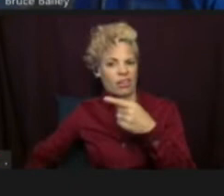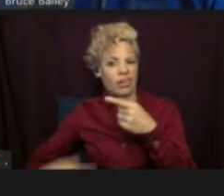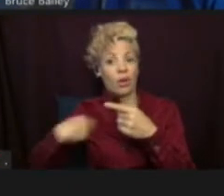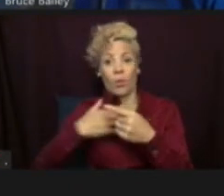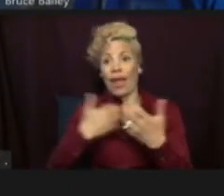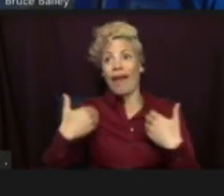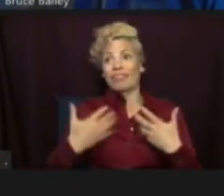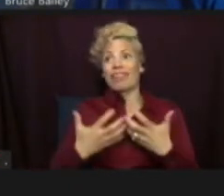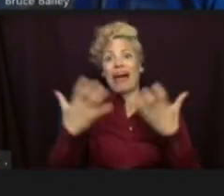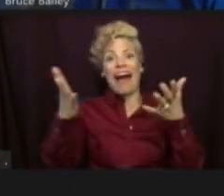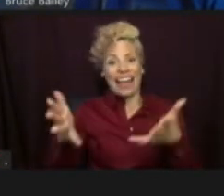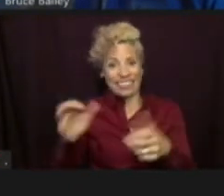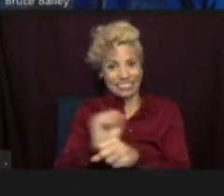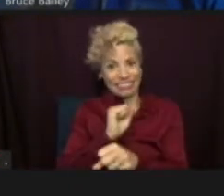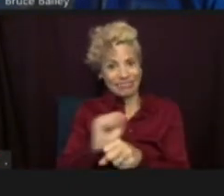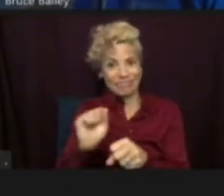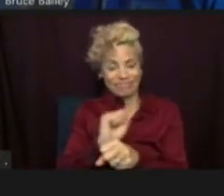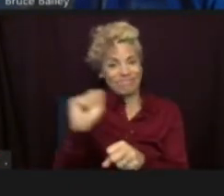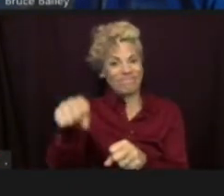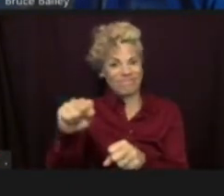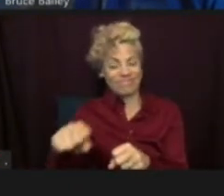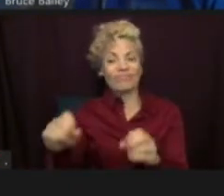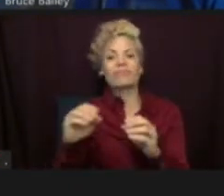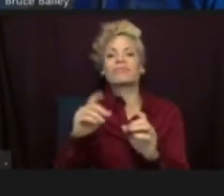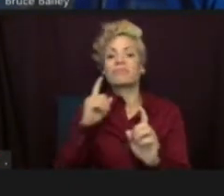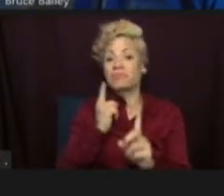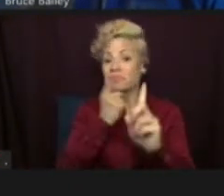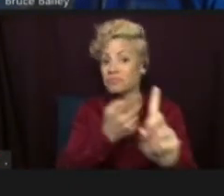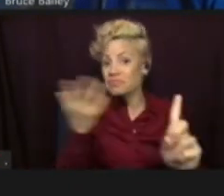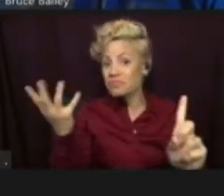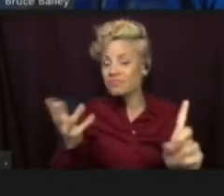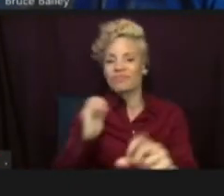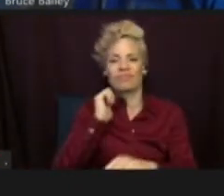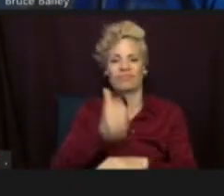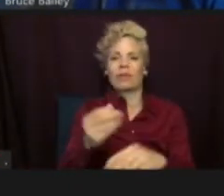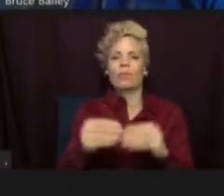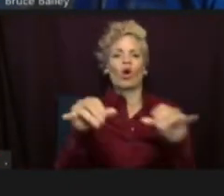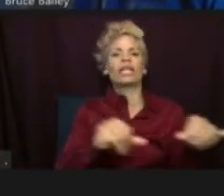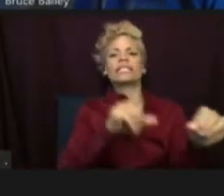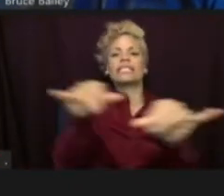but the goal again is to establish more consistent and accurate 508 conformance testing.